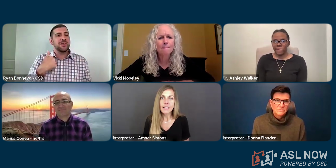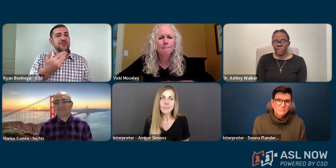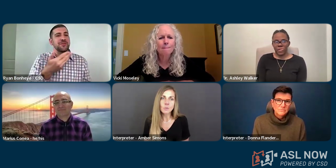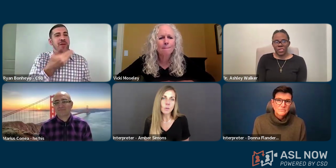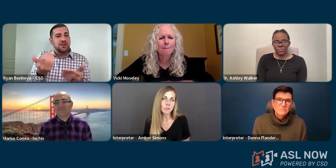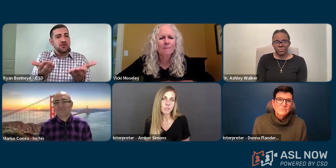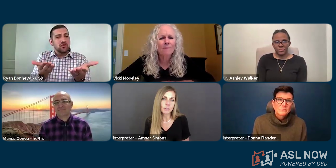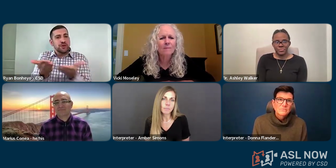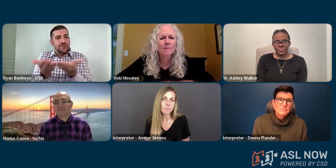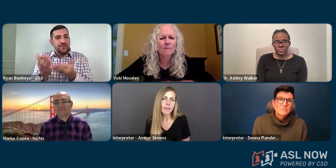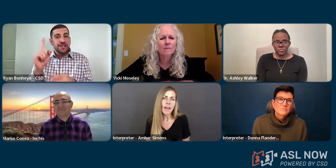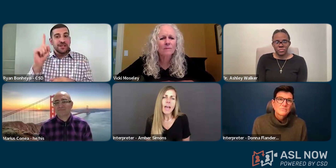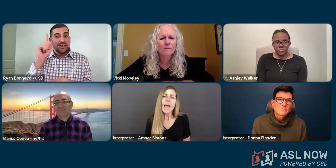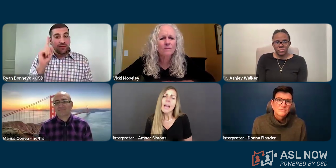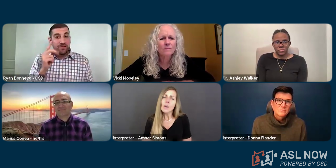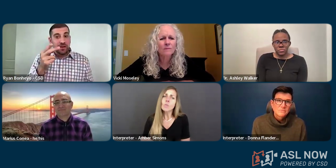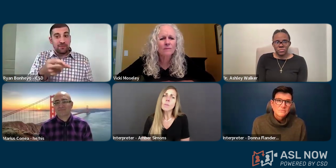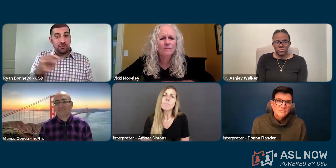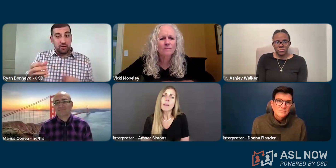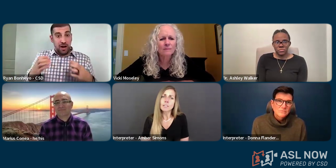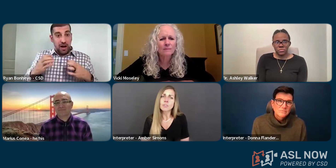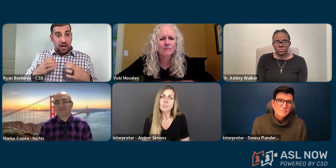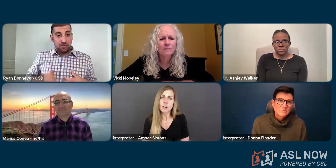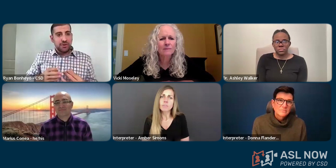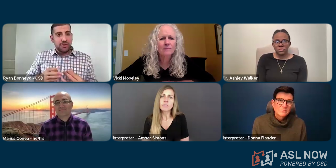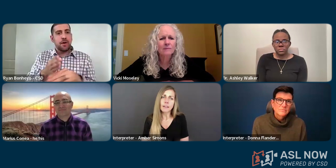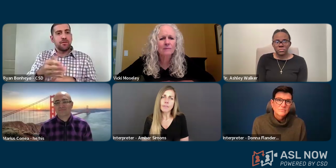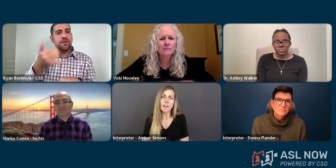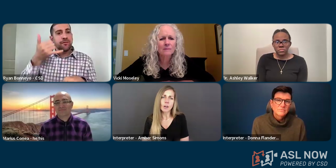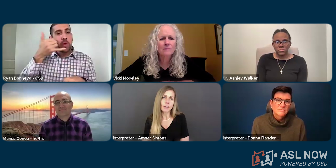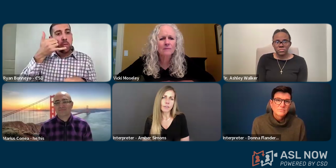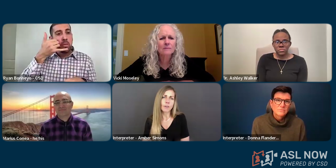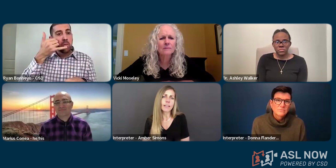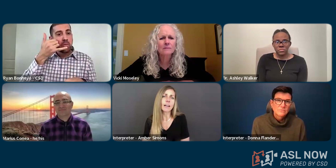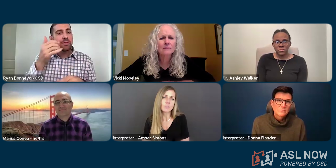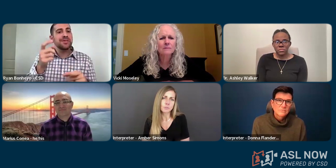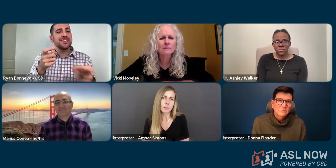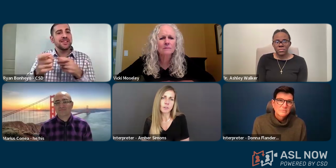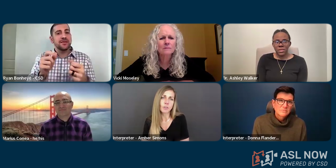Next question. How do we better serve deaf and hard of hearing customers